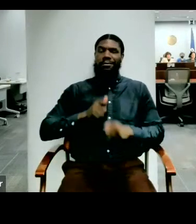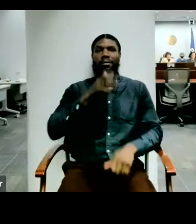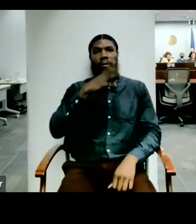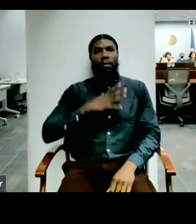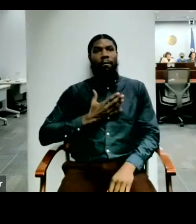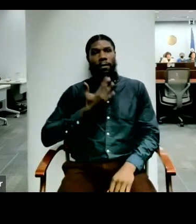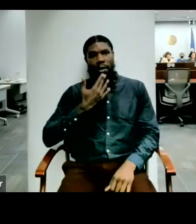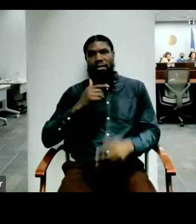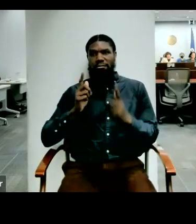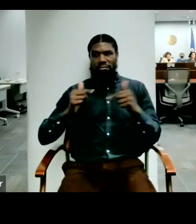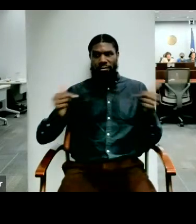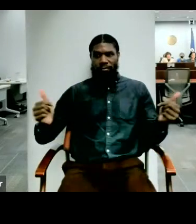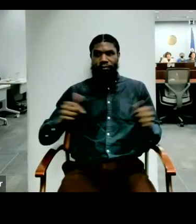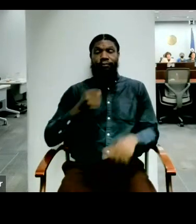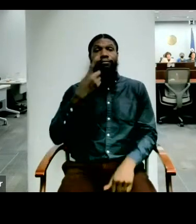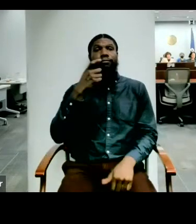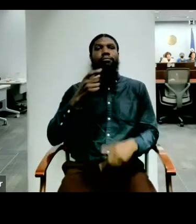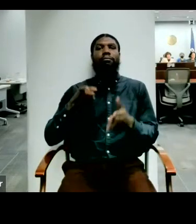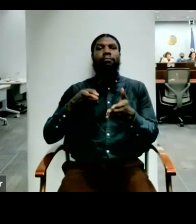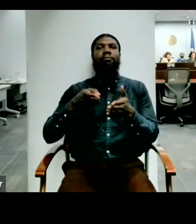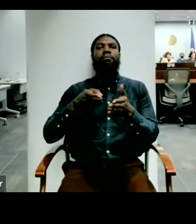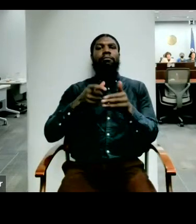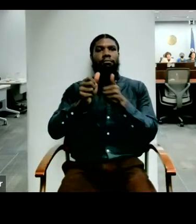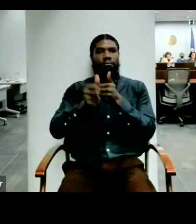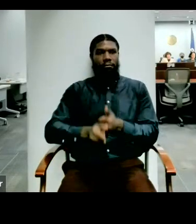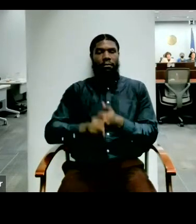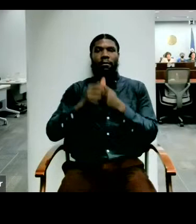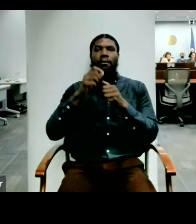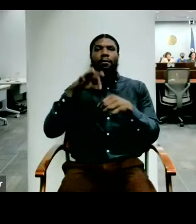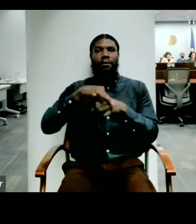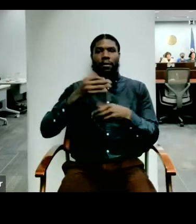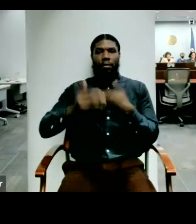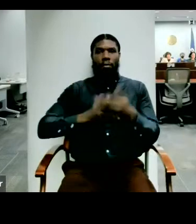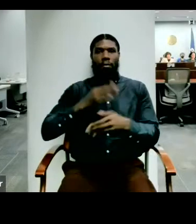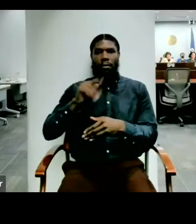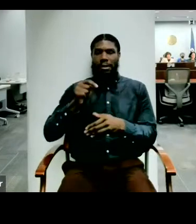Looking at the selection process, some is business related but obviously again